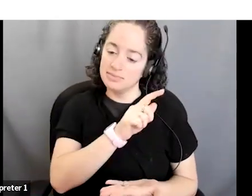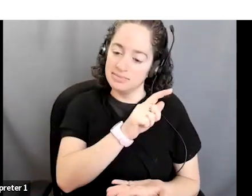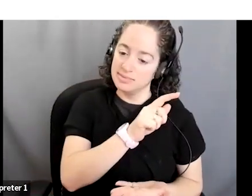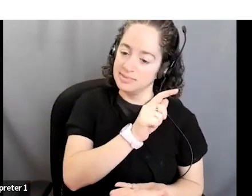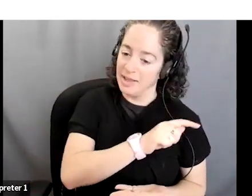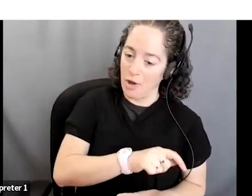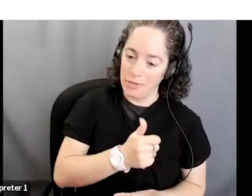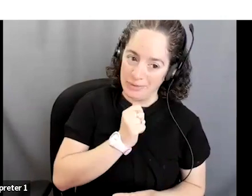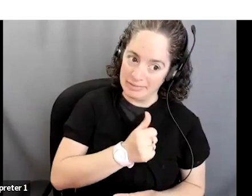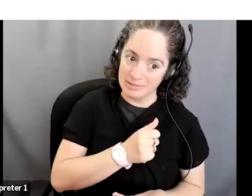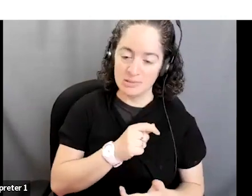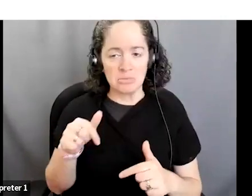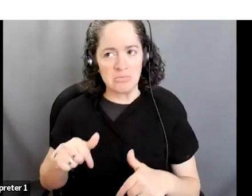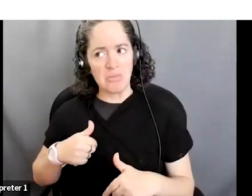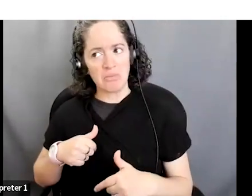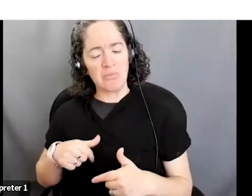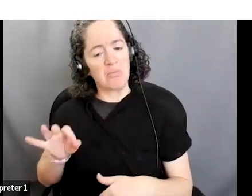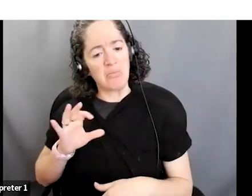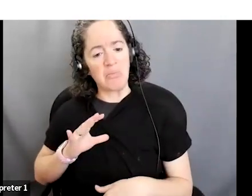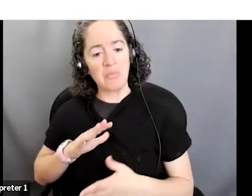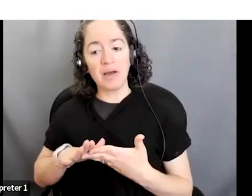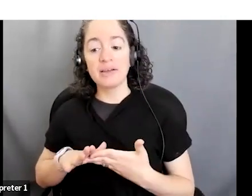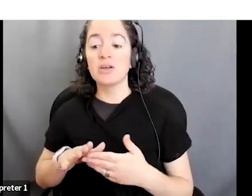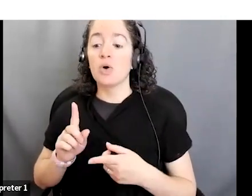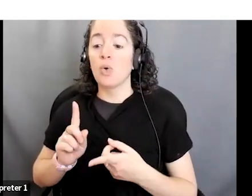The error on submit takes us up to the first field with the issue,